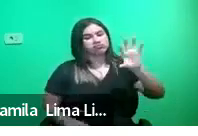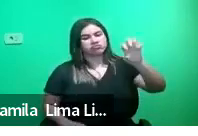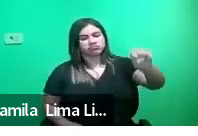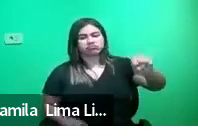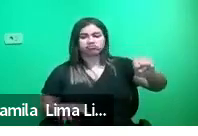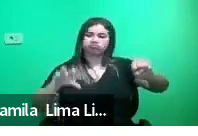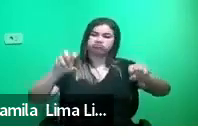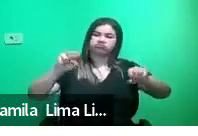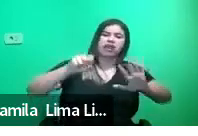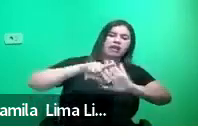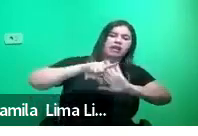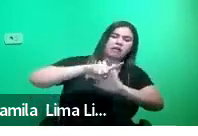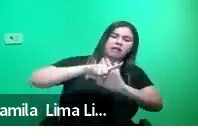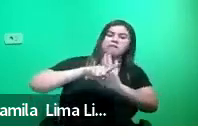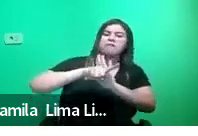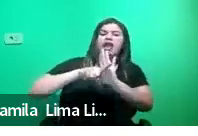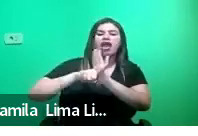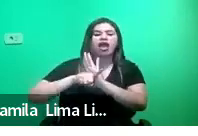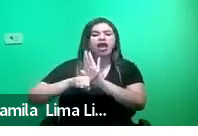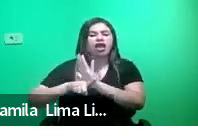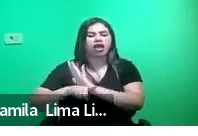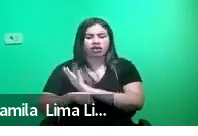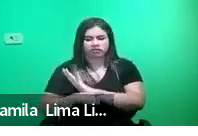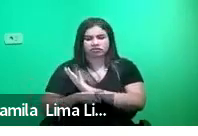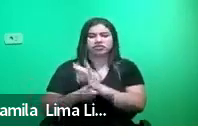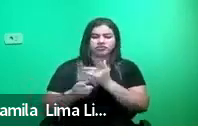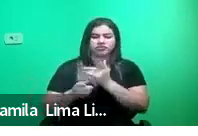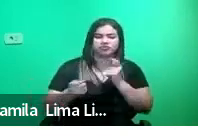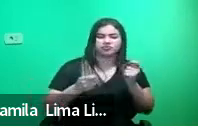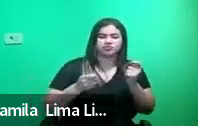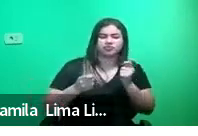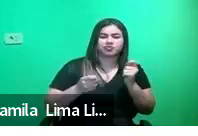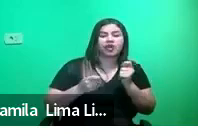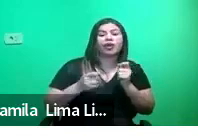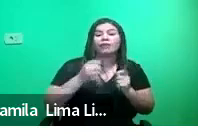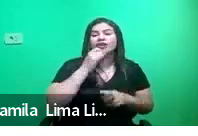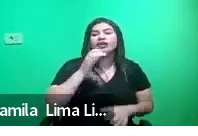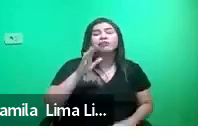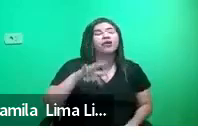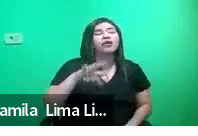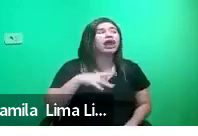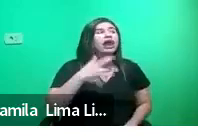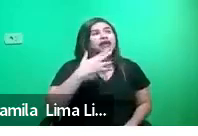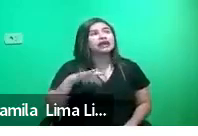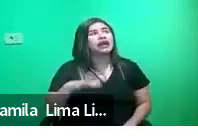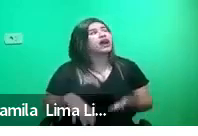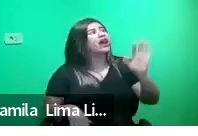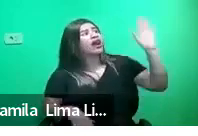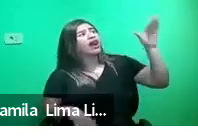related to exploration and When infants developed the desire to share the exploration n and the